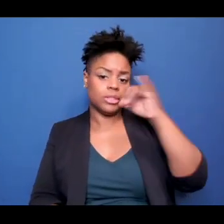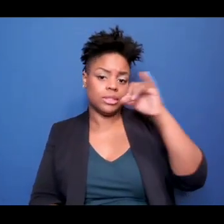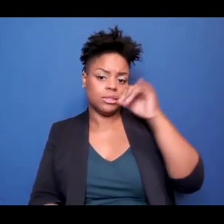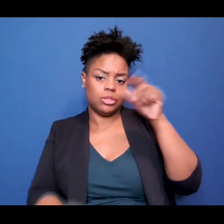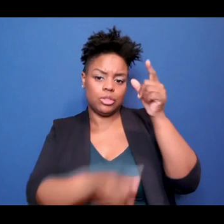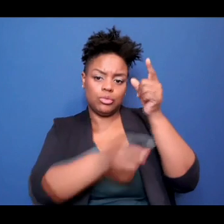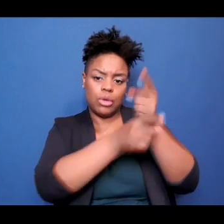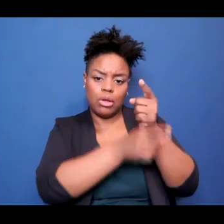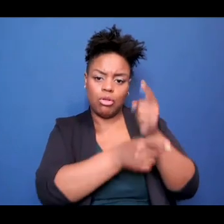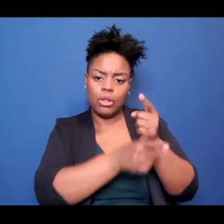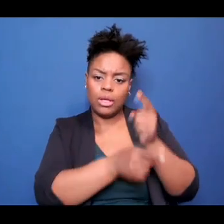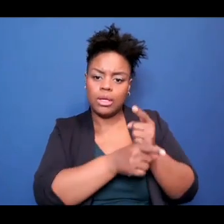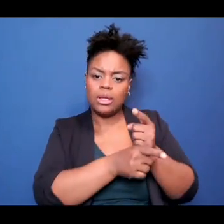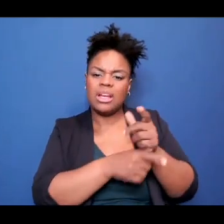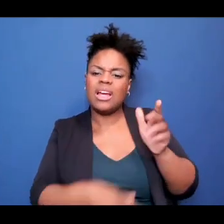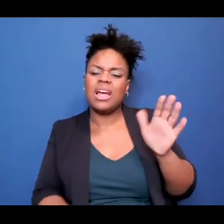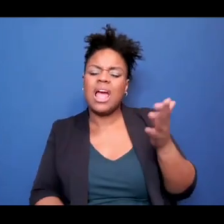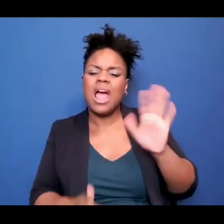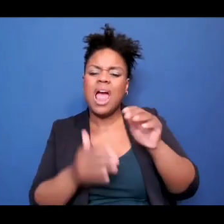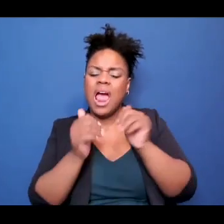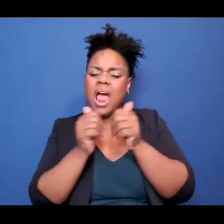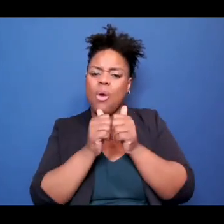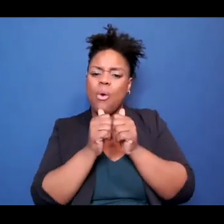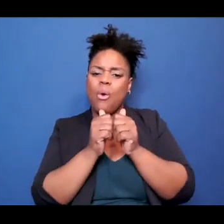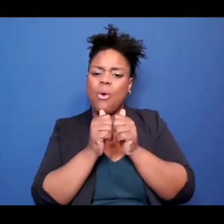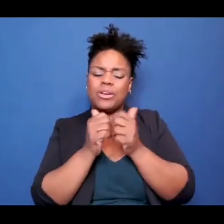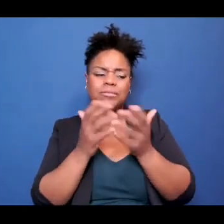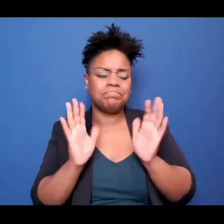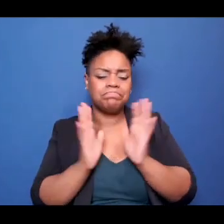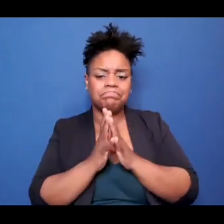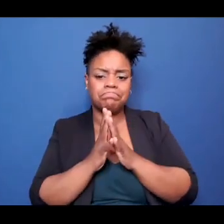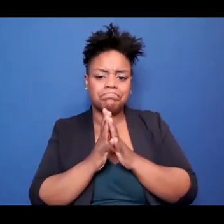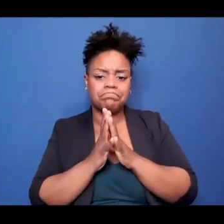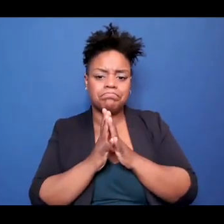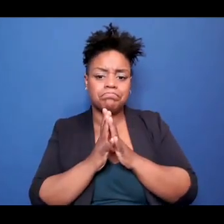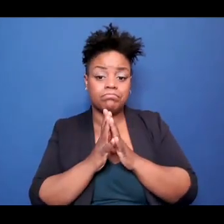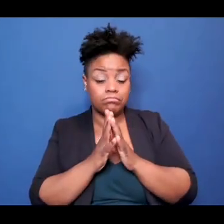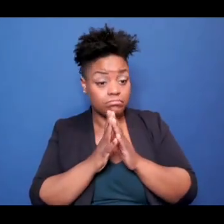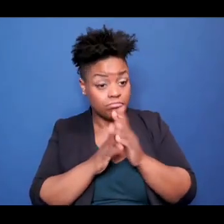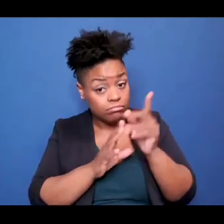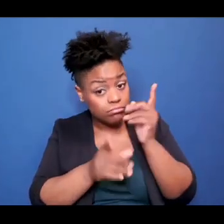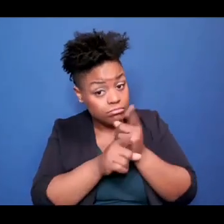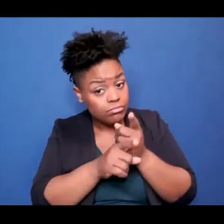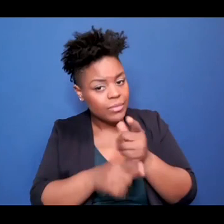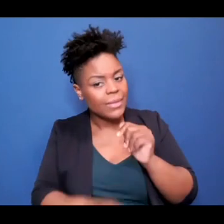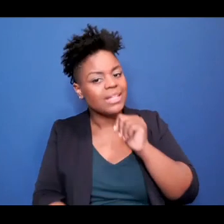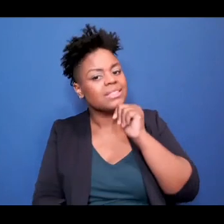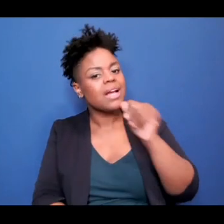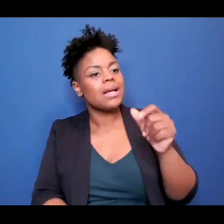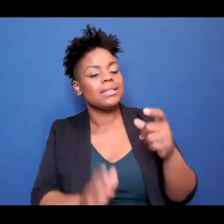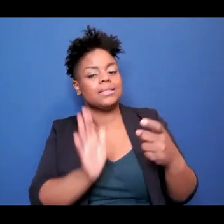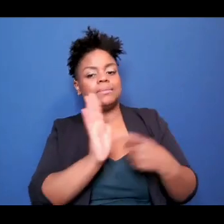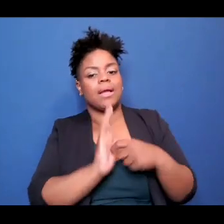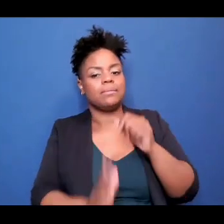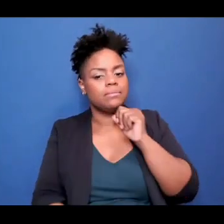REGULARLY AS COMPARED TO WHITE AMERICANS? Naa Oyo A. Kwate: YEAH, I MEAN, SO THAT'S THE IMPORTANT MISMATCH IS THAT IT'S CLEARLY